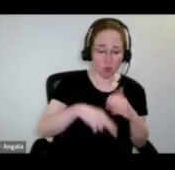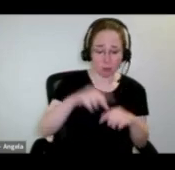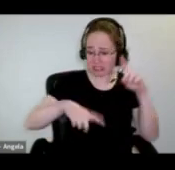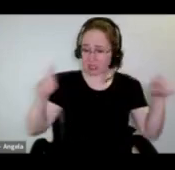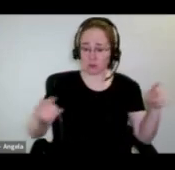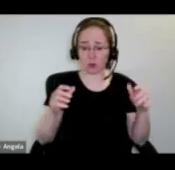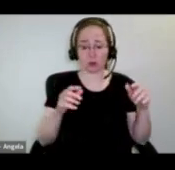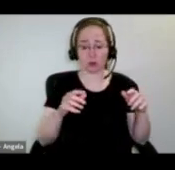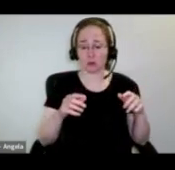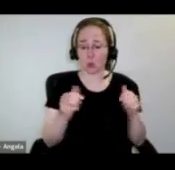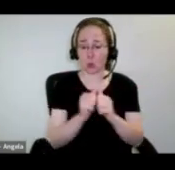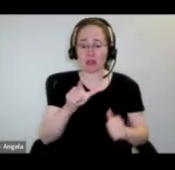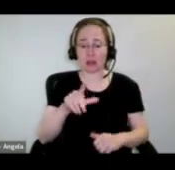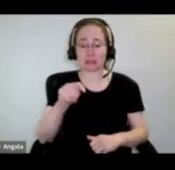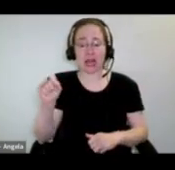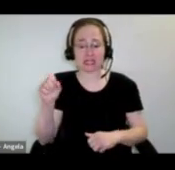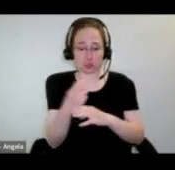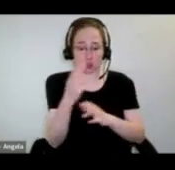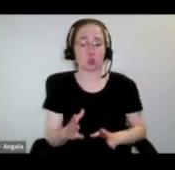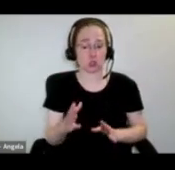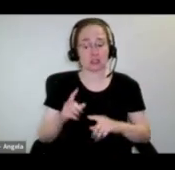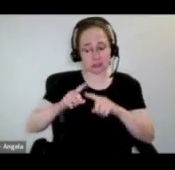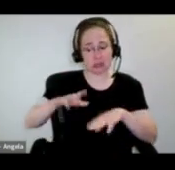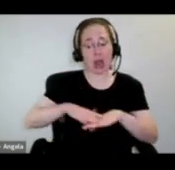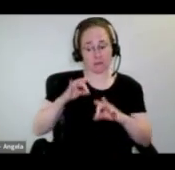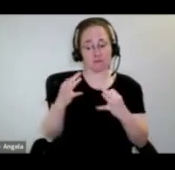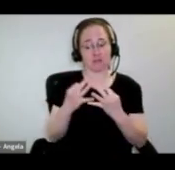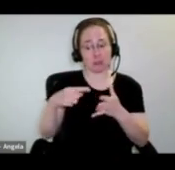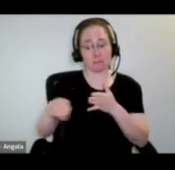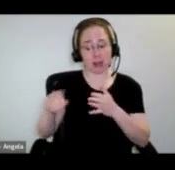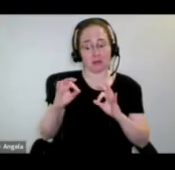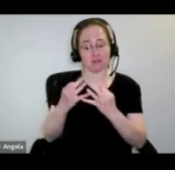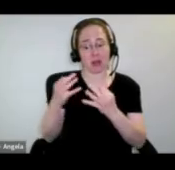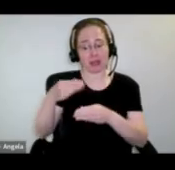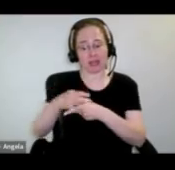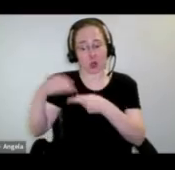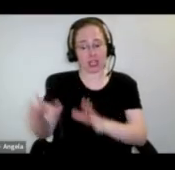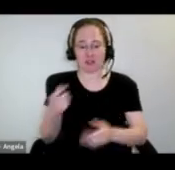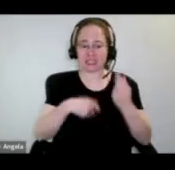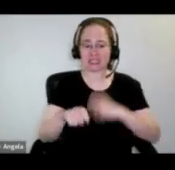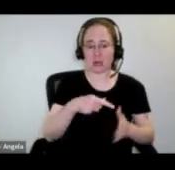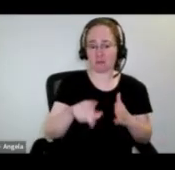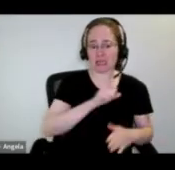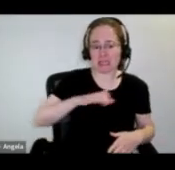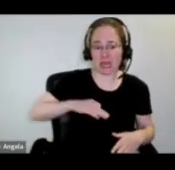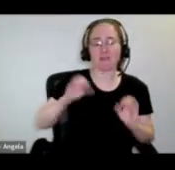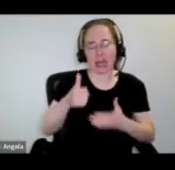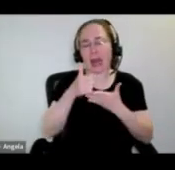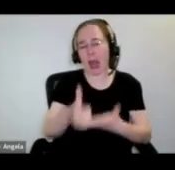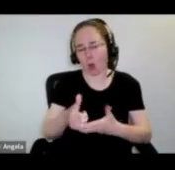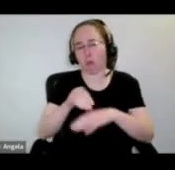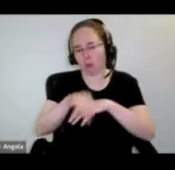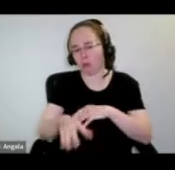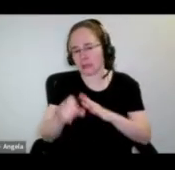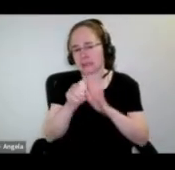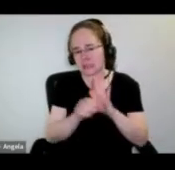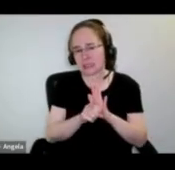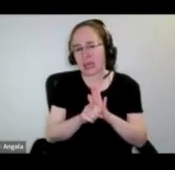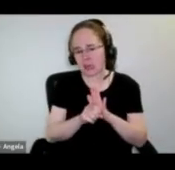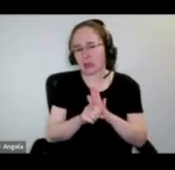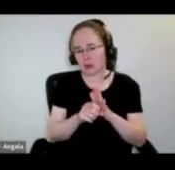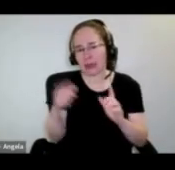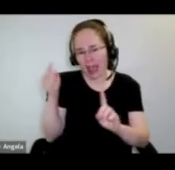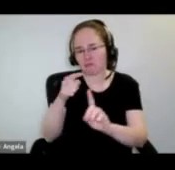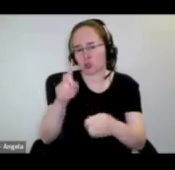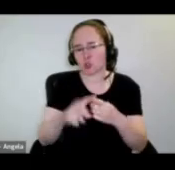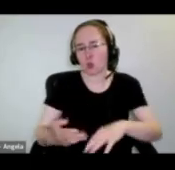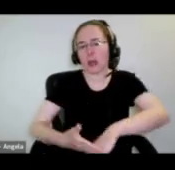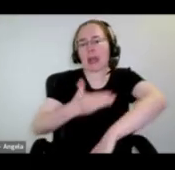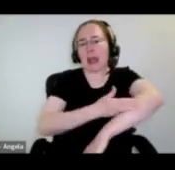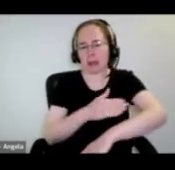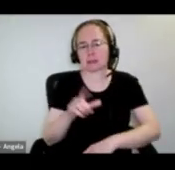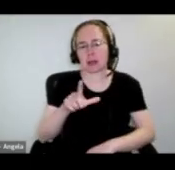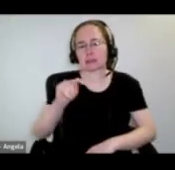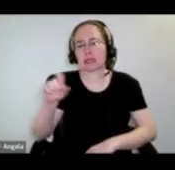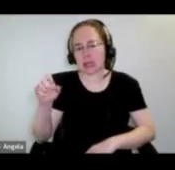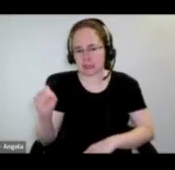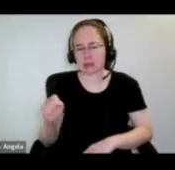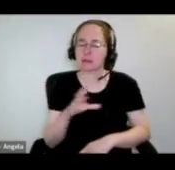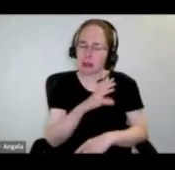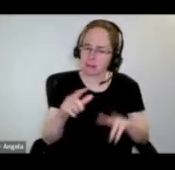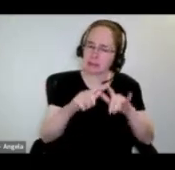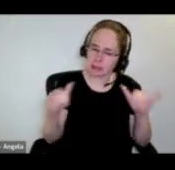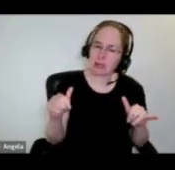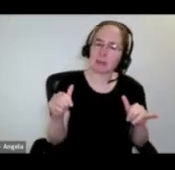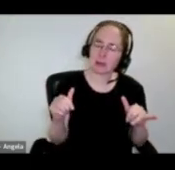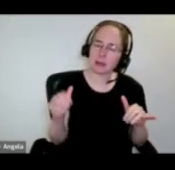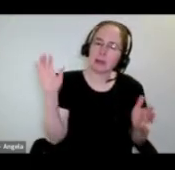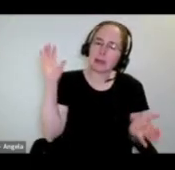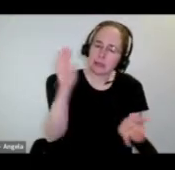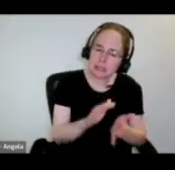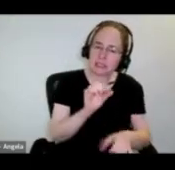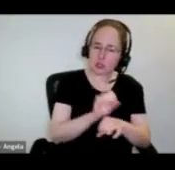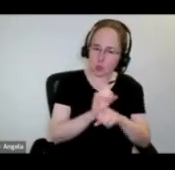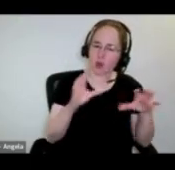Valerie Bradley: And we believe that understanding how the outcomes differ among LTSS users who rely on paid family caregivers versus paid staff can help inform state efforts to enhance LTSS, while at the same time